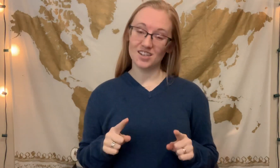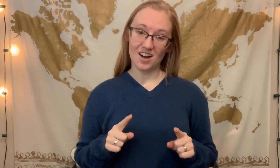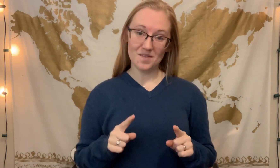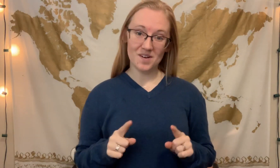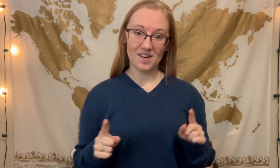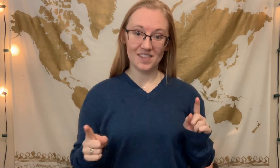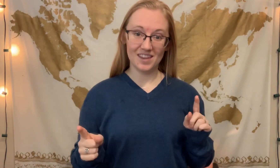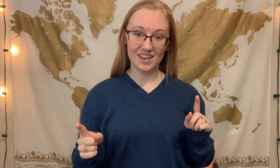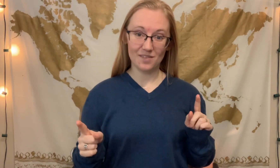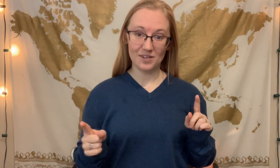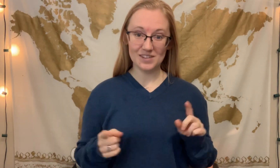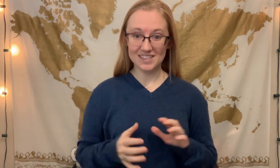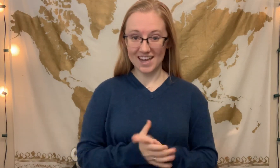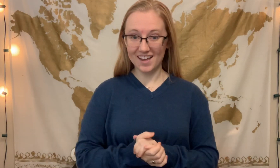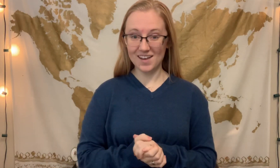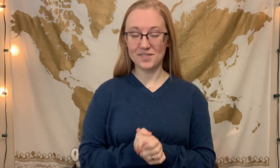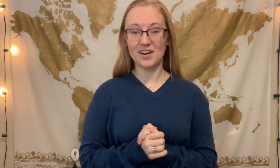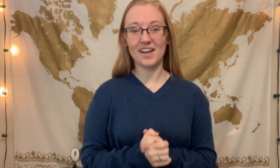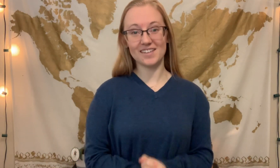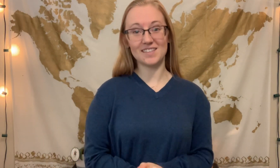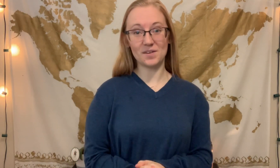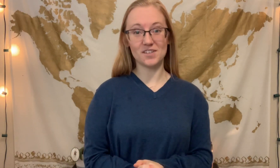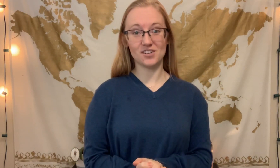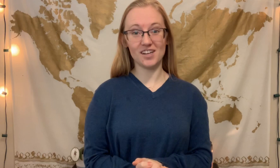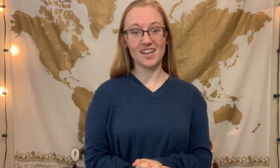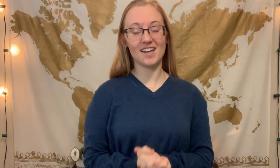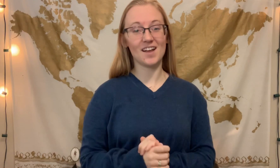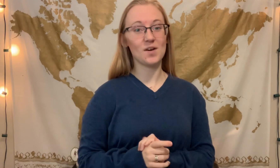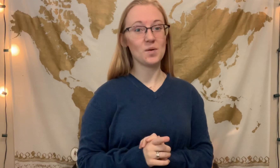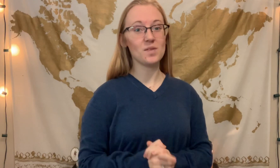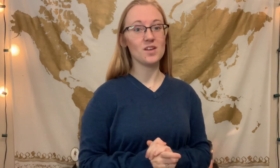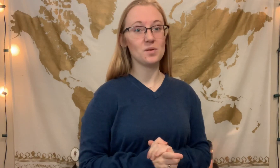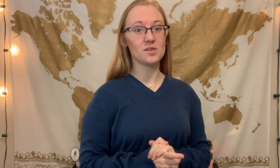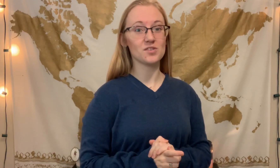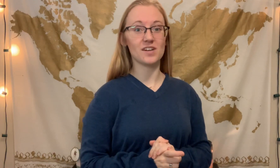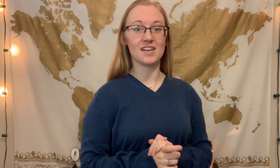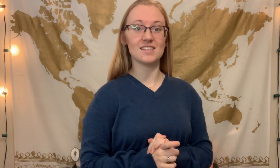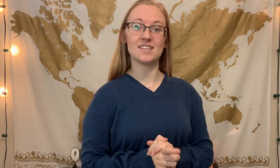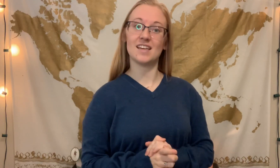on the first day of our ASL retreat and I hope that you will join us later